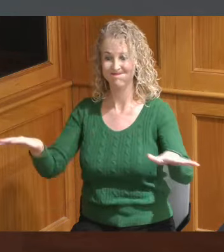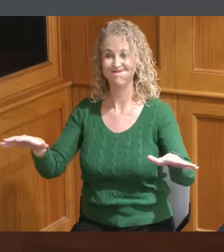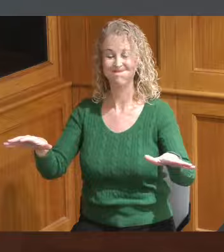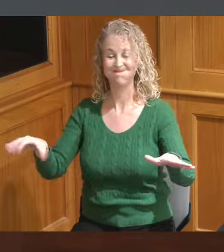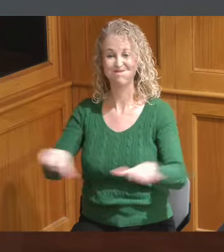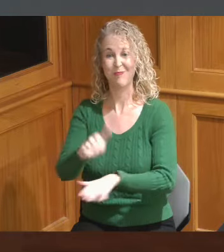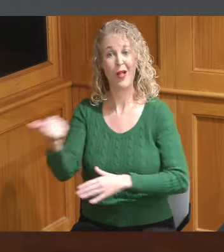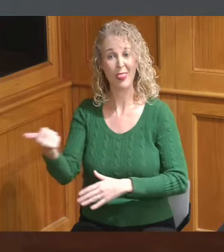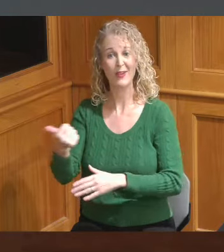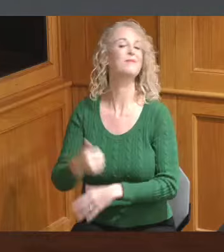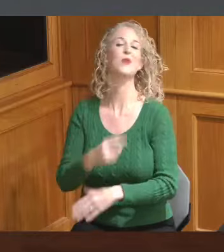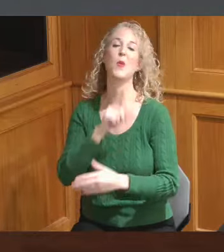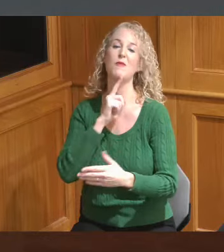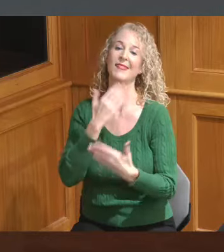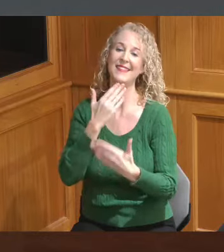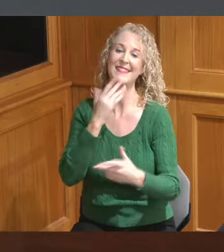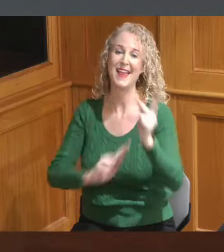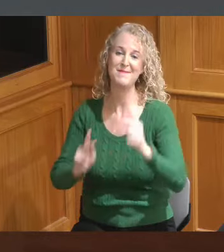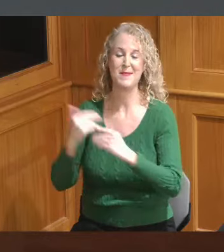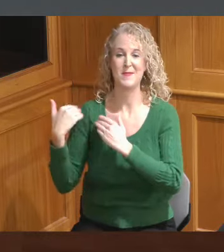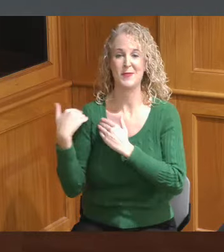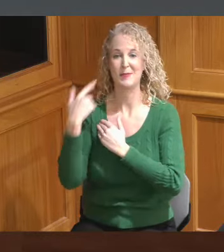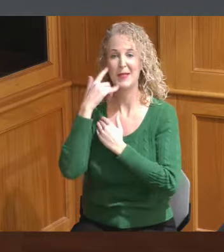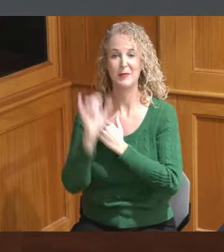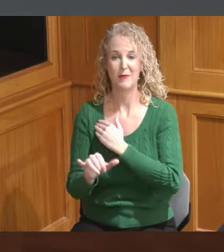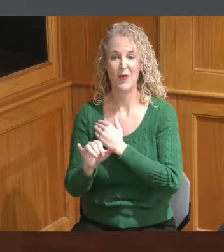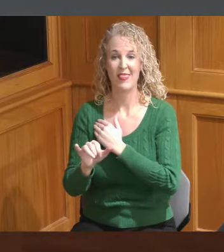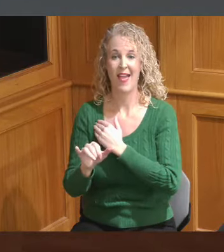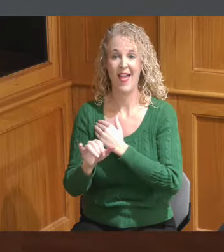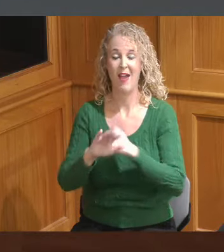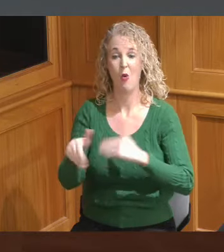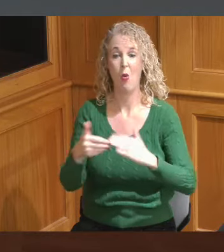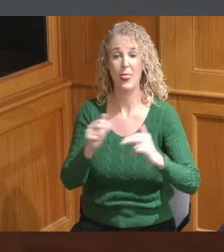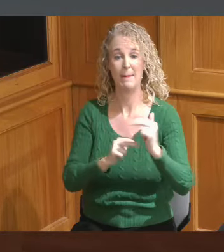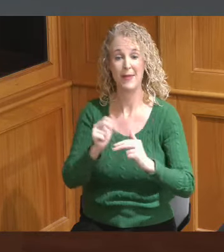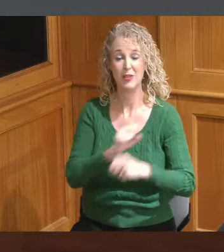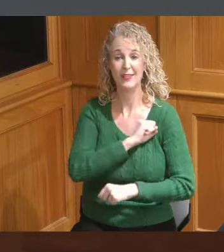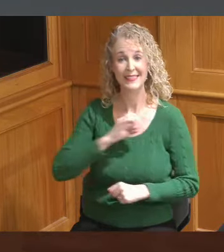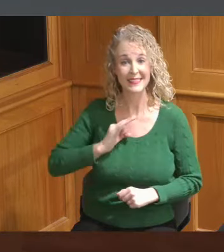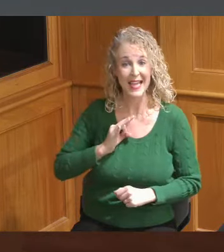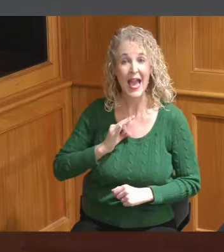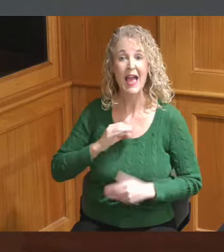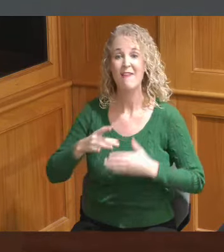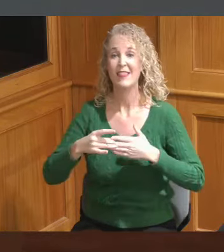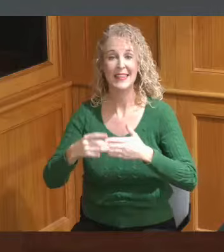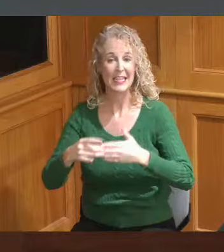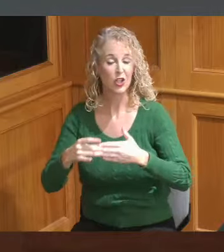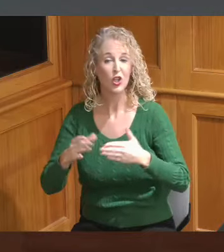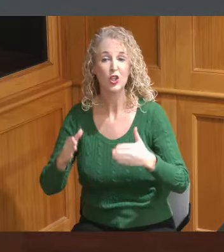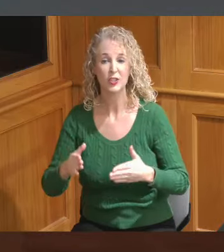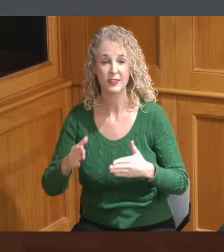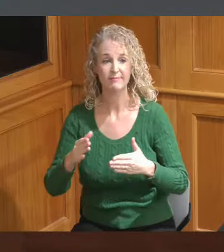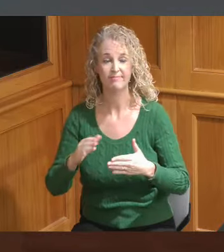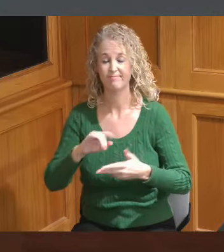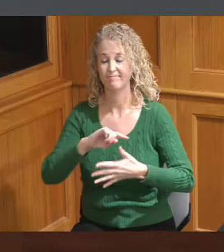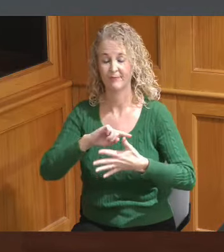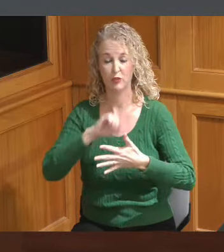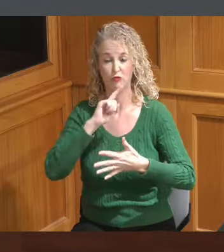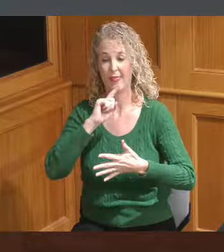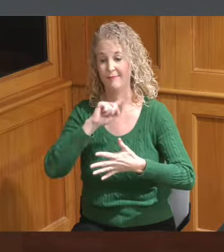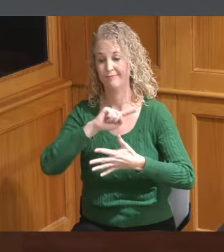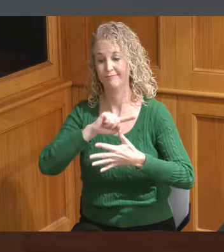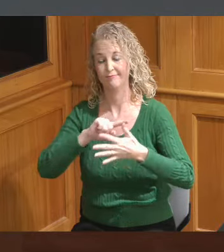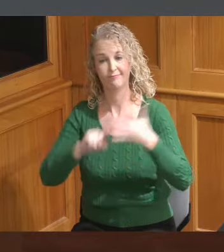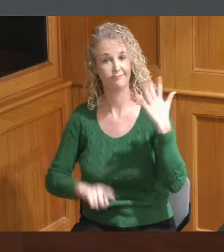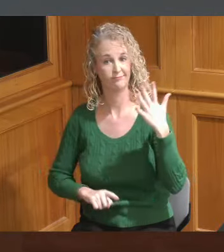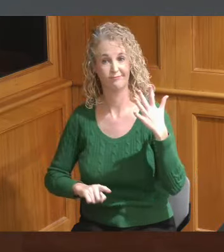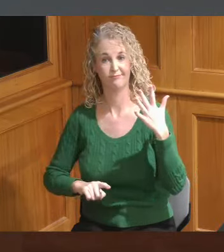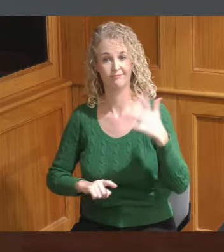people who were responsible the facility staff and leadership. So Bert Watts, RA, John, and all the